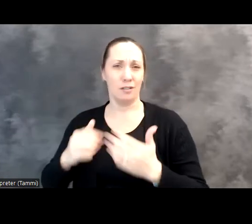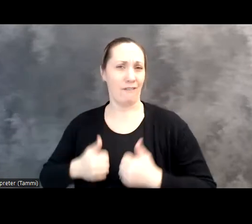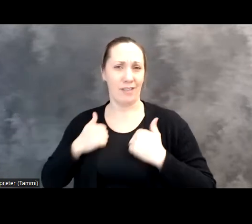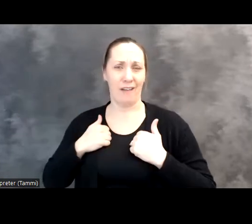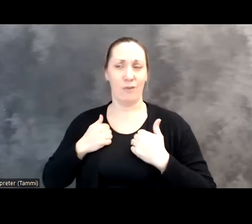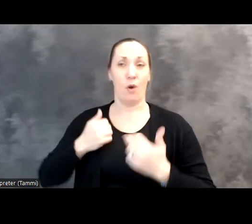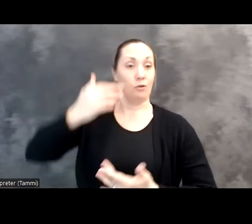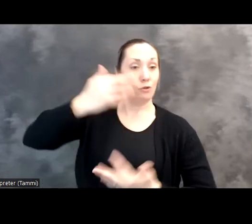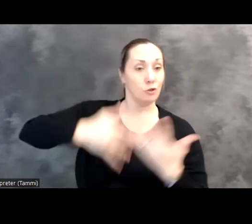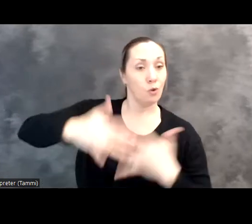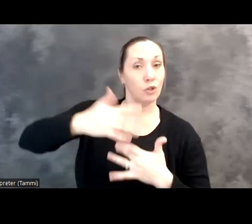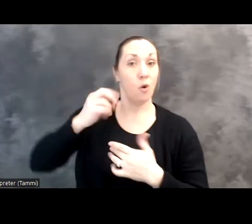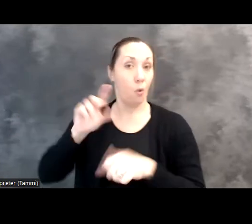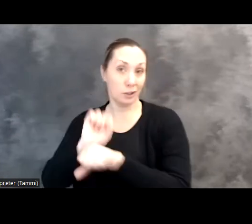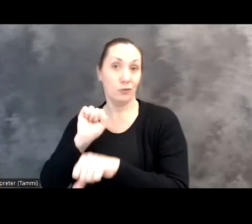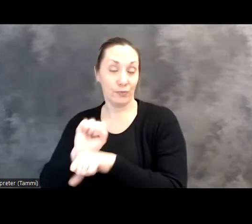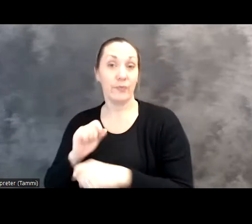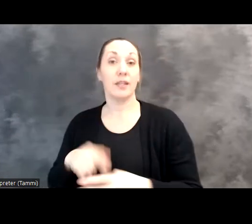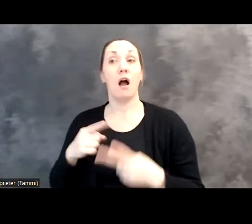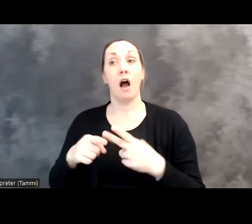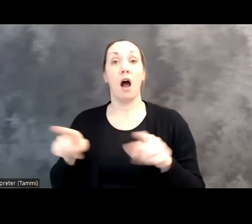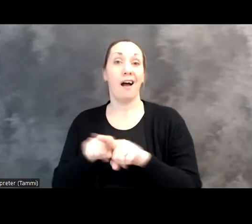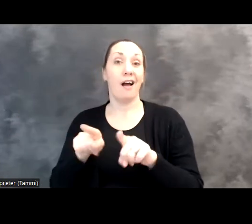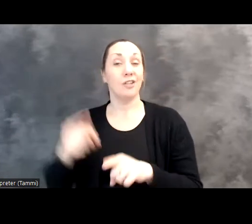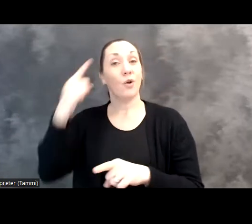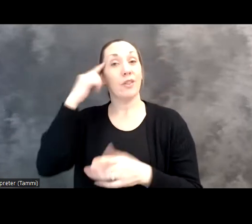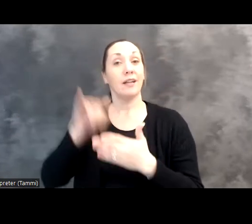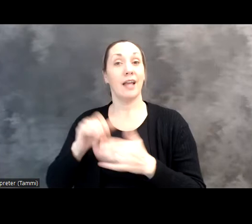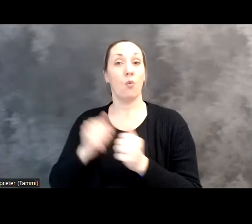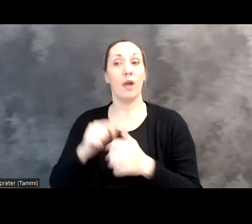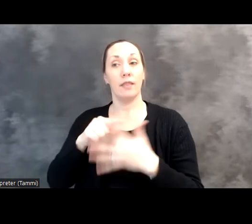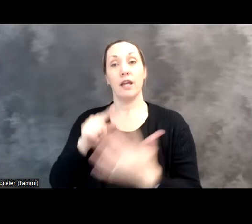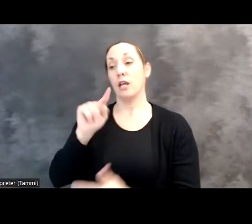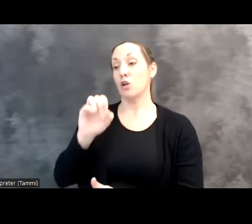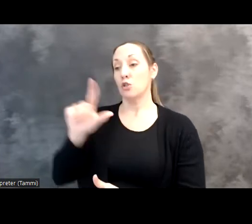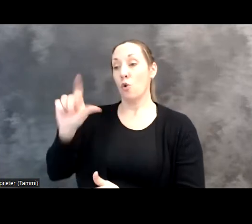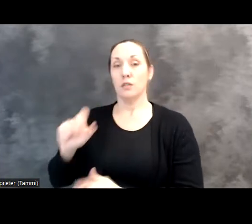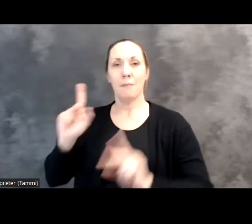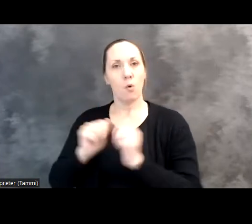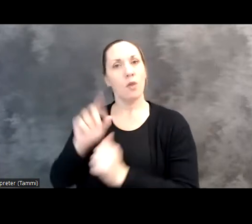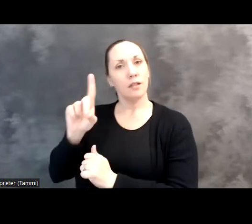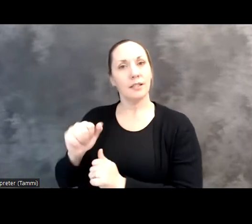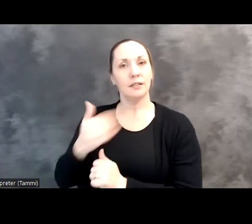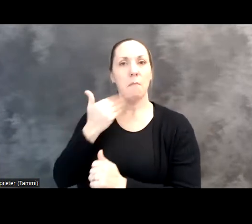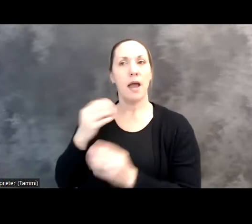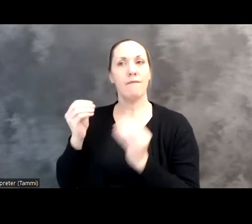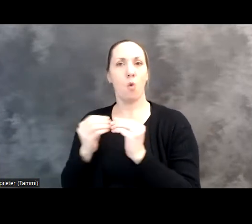a way for Persons with Disabilities to be able to level the playing field in several aspects of life, whether that be social or vocational. I also